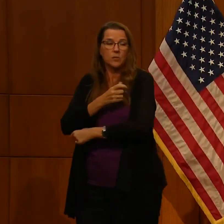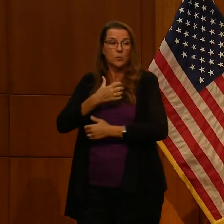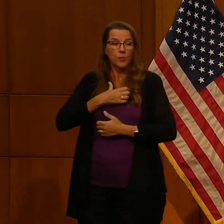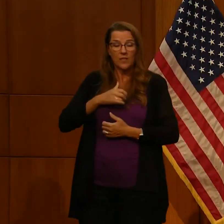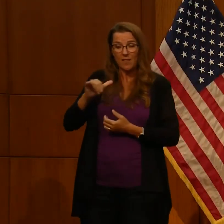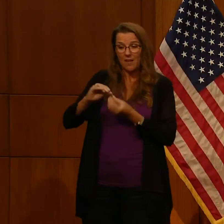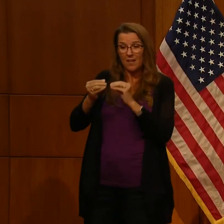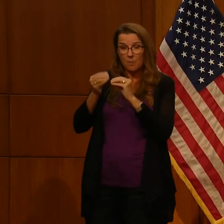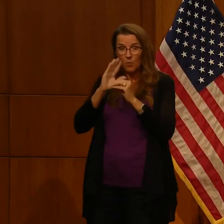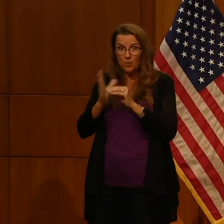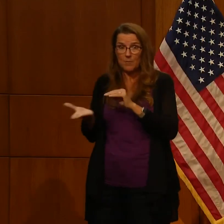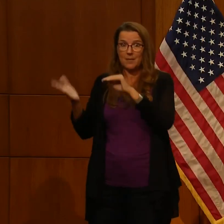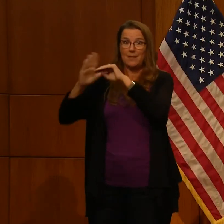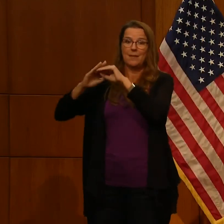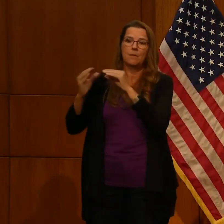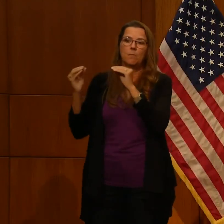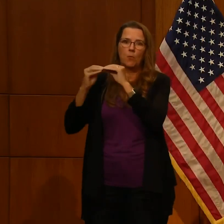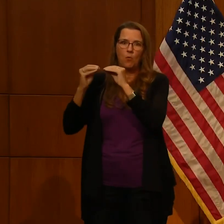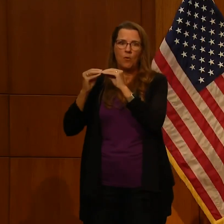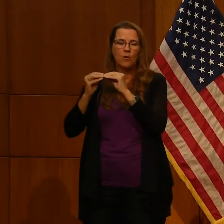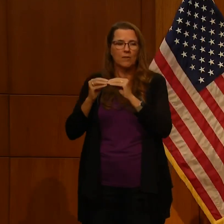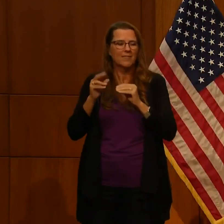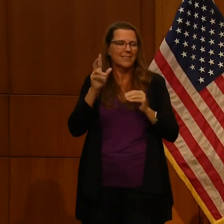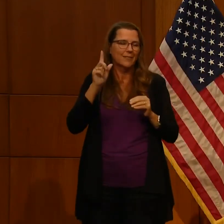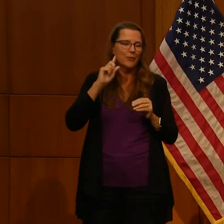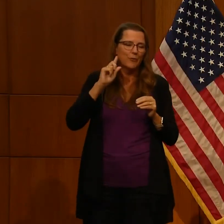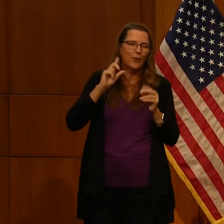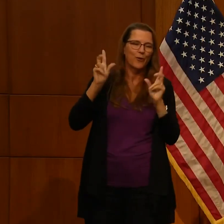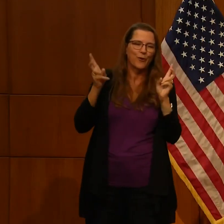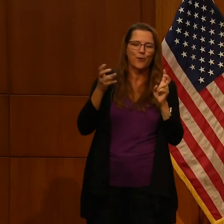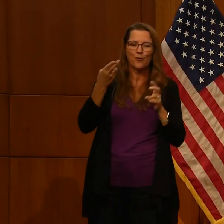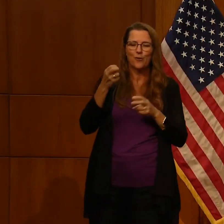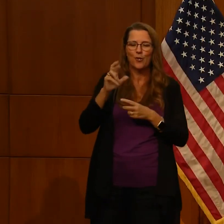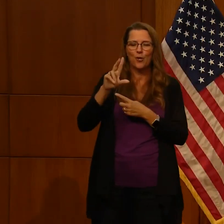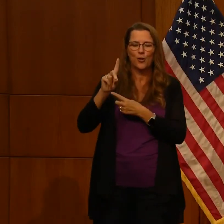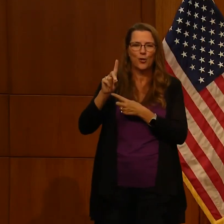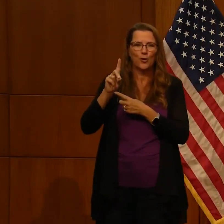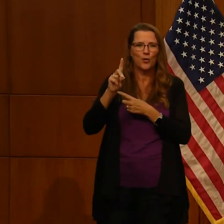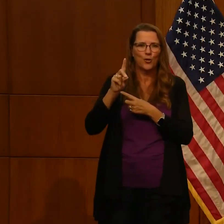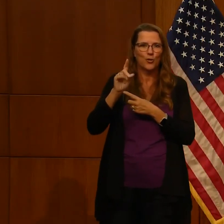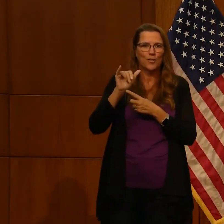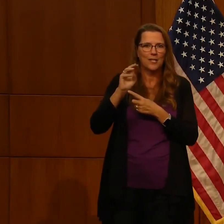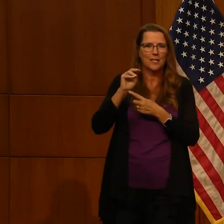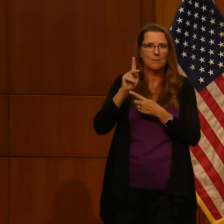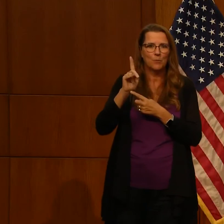BUT WE'VE WE'D OBVIOUSLY LIKE THAT NUMBER HIGHER AND. AND YOU'VE HEARD US TALK ABOUT